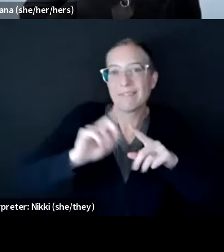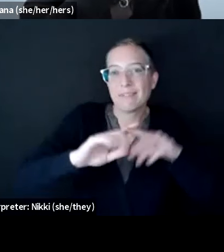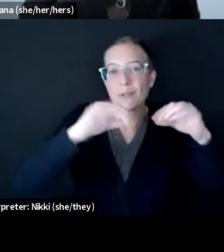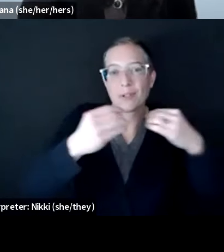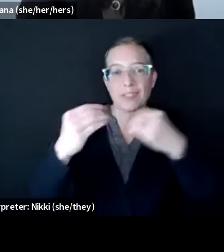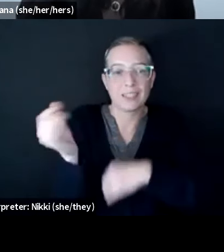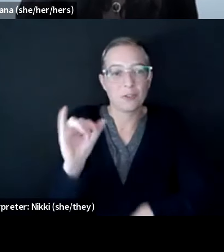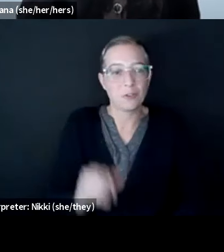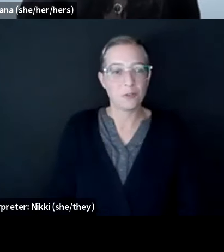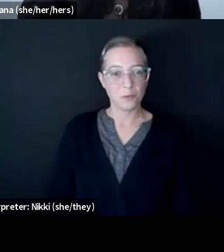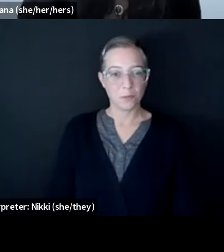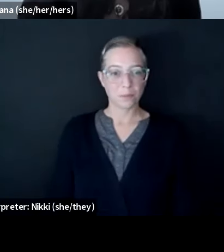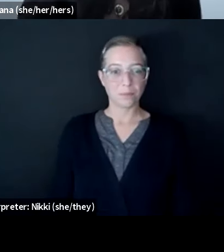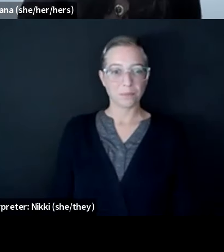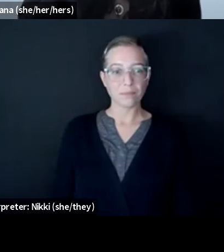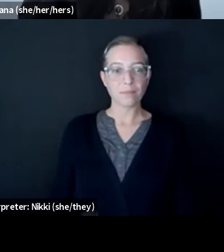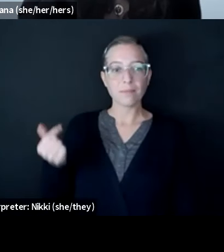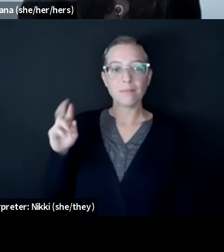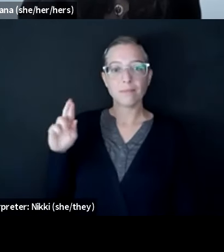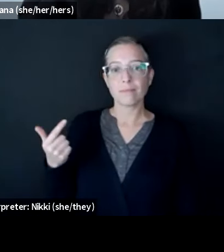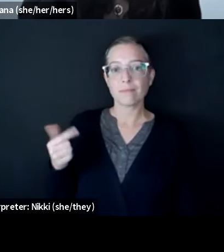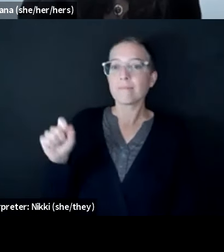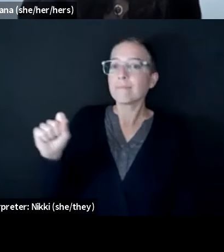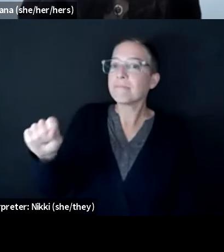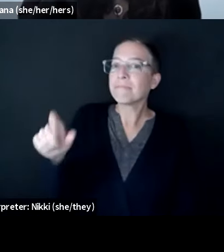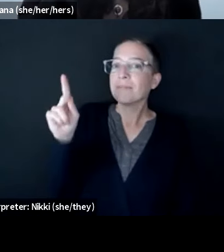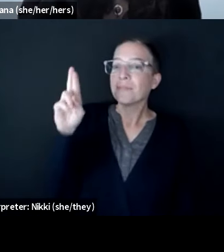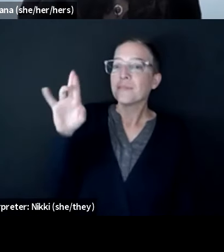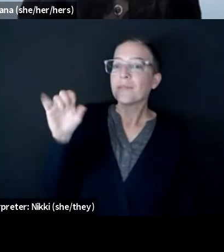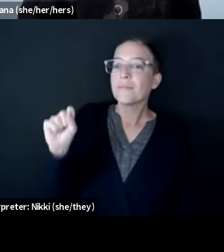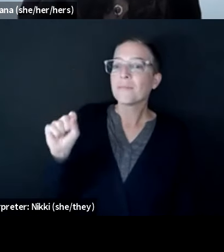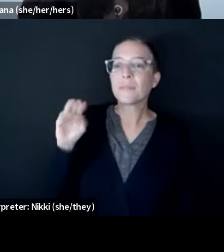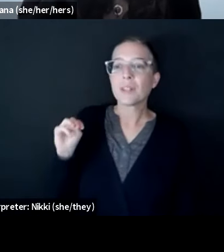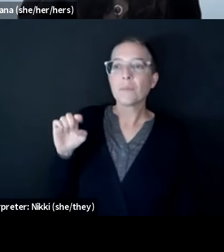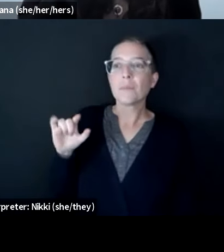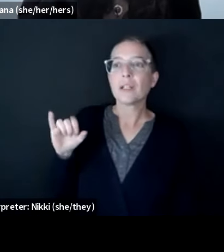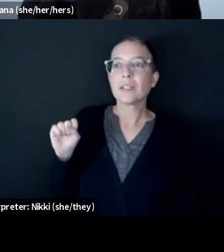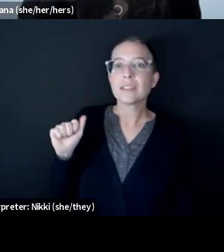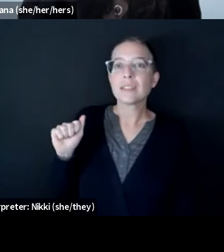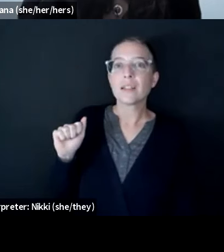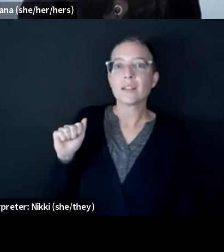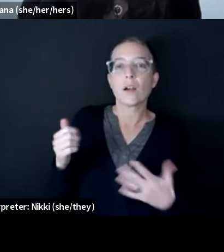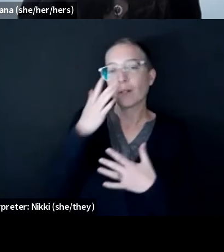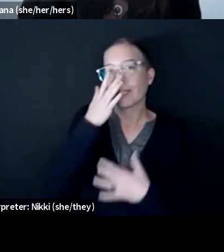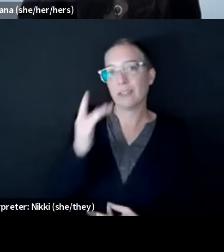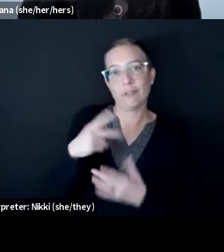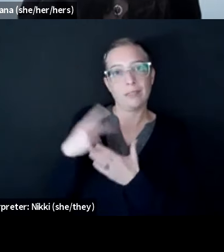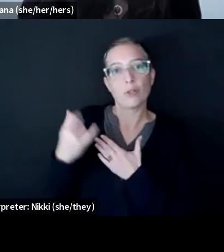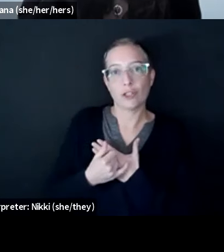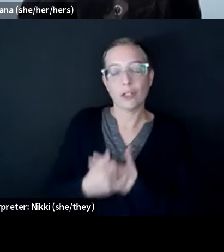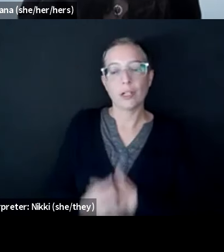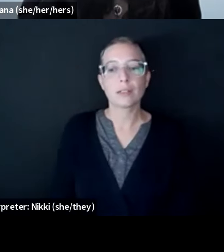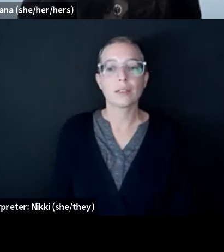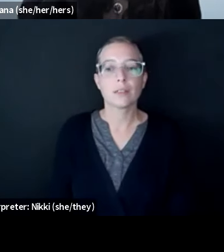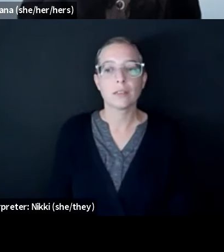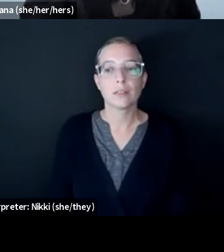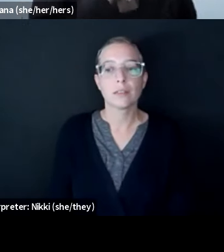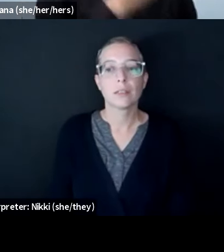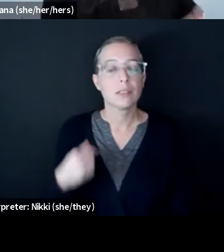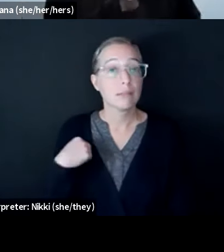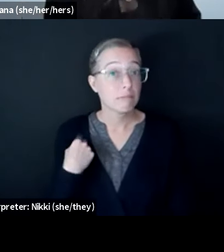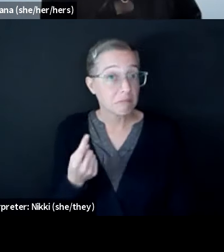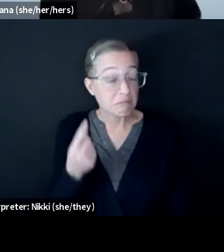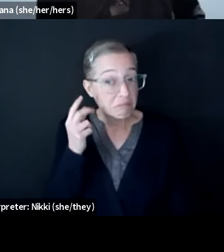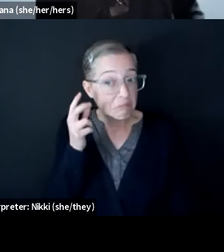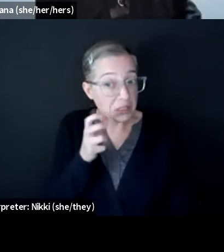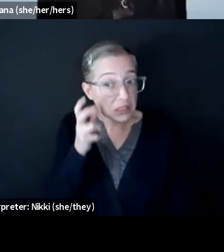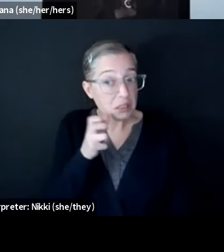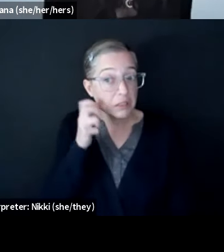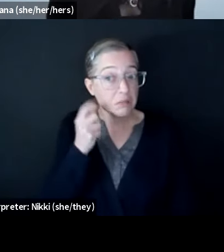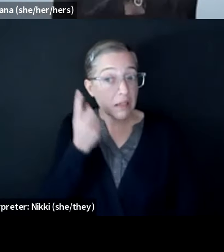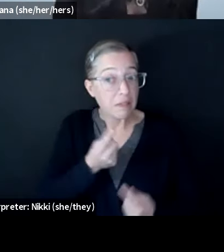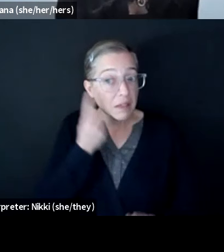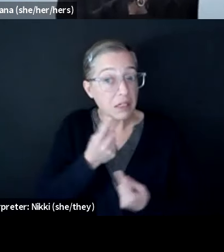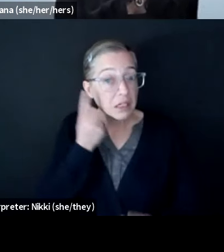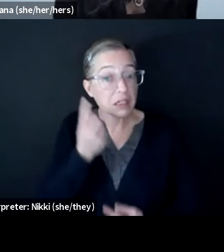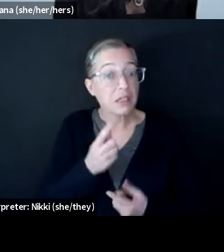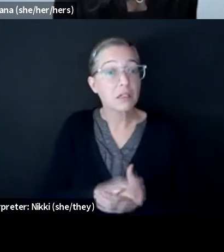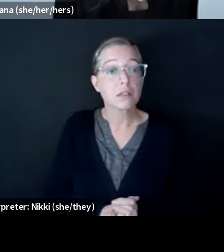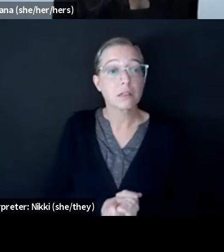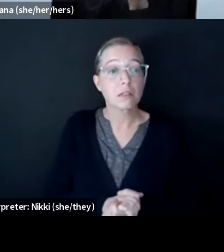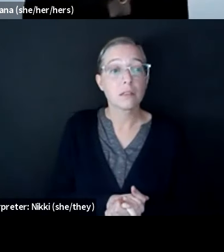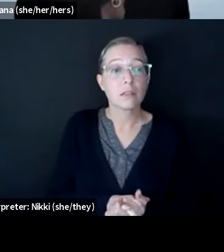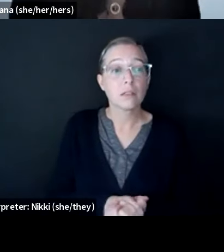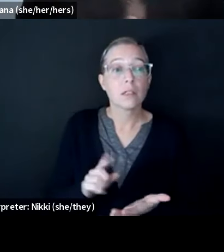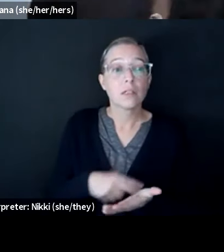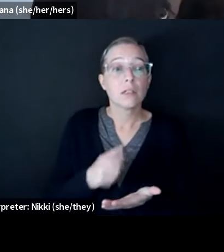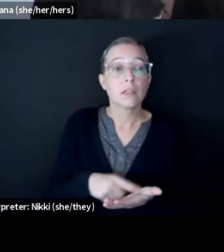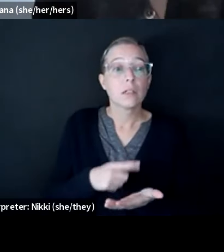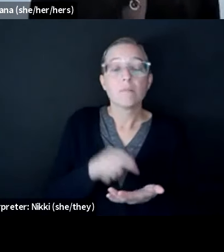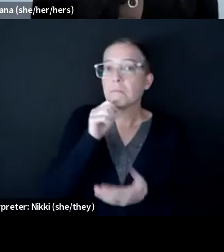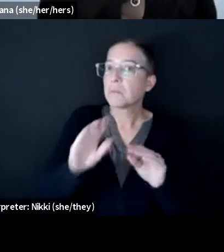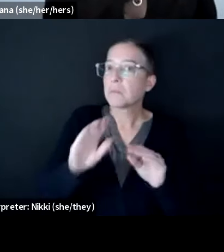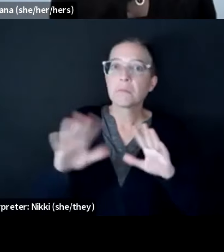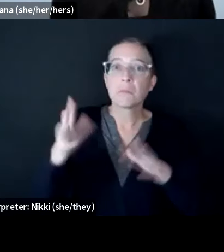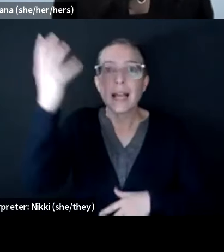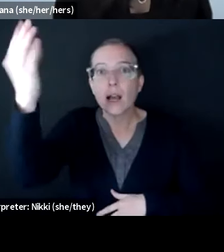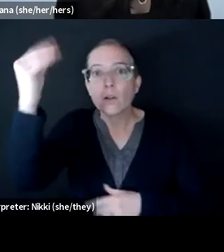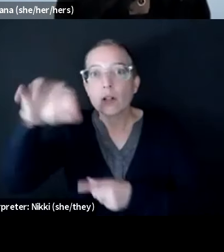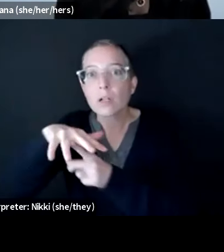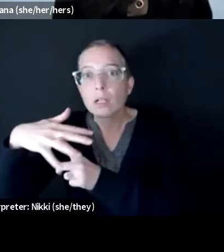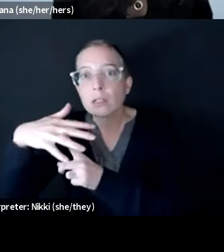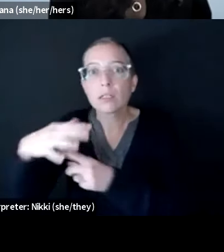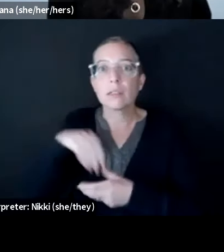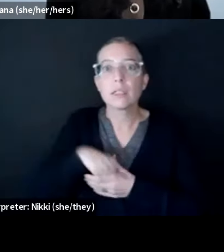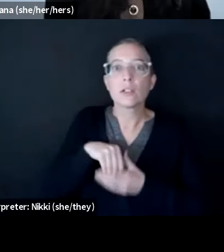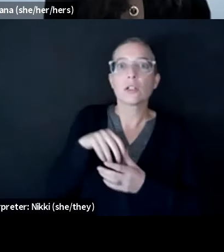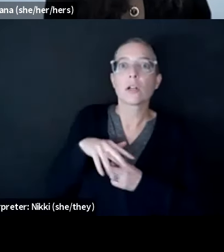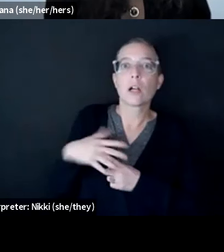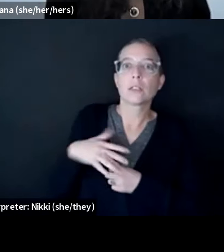Greg Aarons (he/his): yeah so both Chris and Melissa was really interesting project I, as I was listening and thinking about it sometimes wasn't clear exactly what was outer context in inner context, and I think this is.